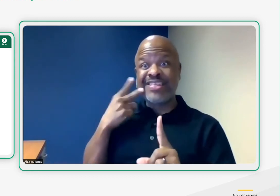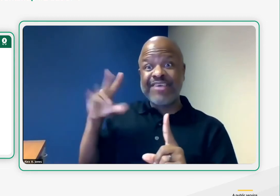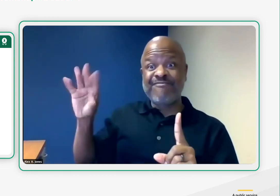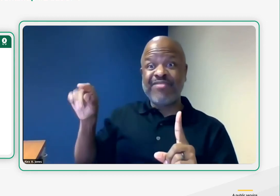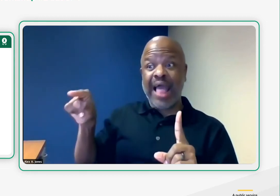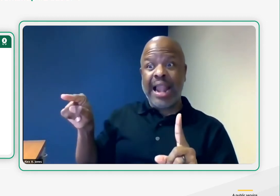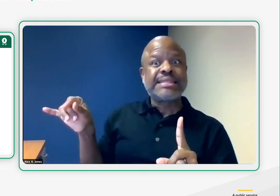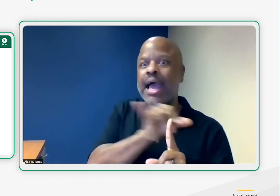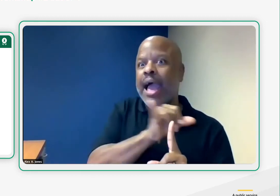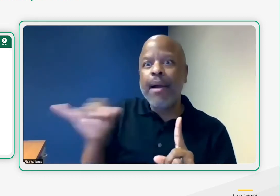of this rule,